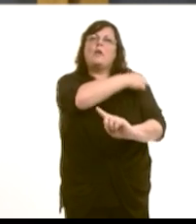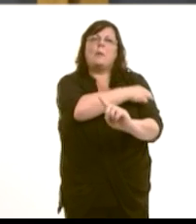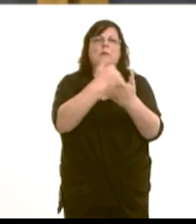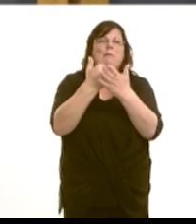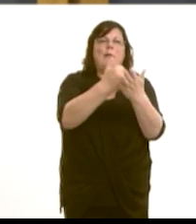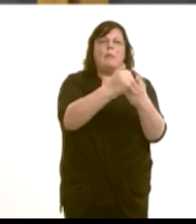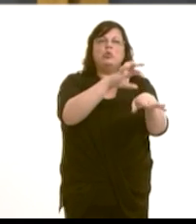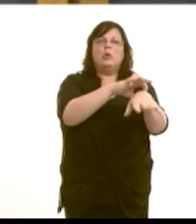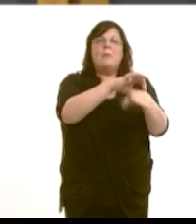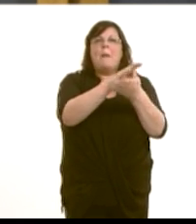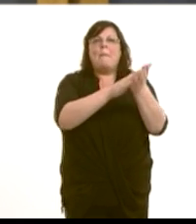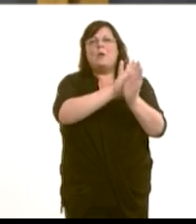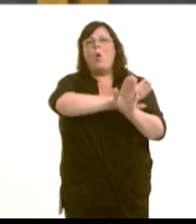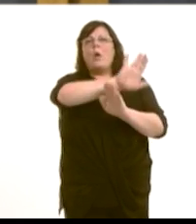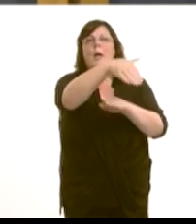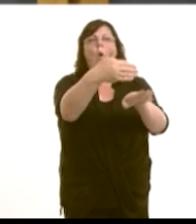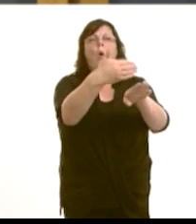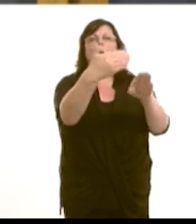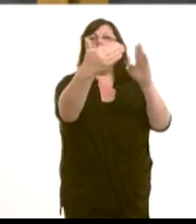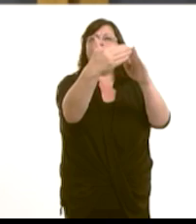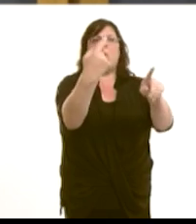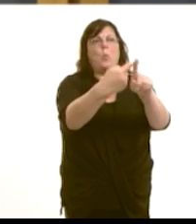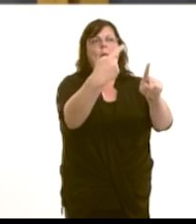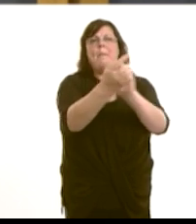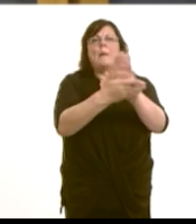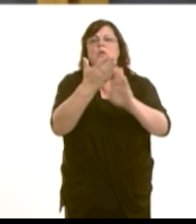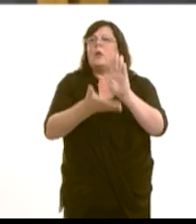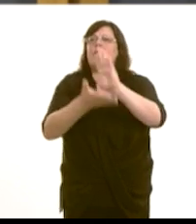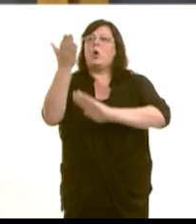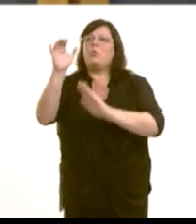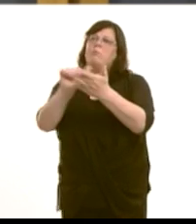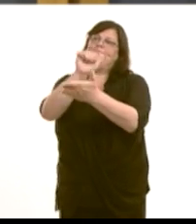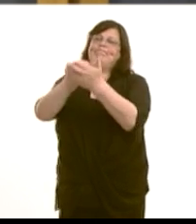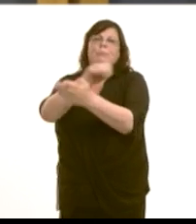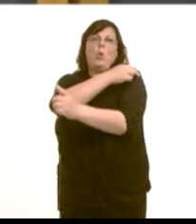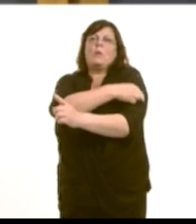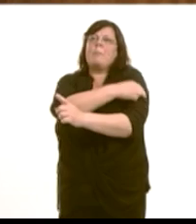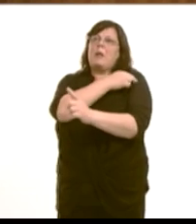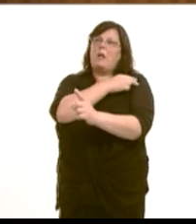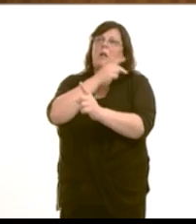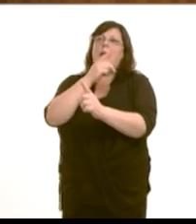discharge people home, prevents the need to put people into general hospitals and assists secondary and primary care?